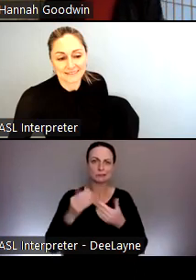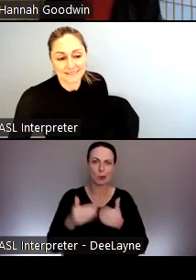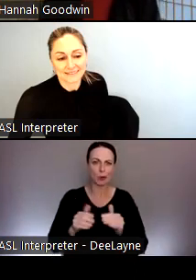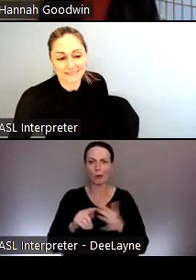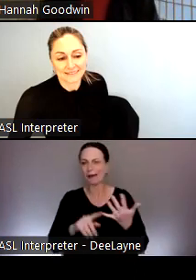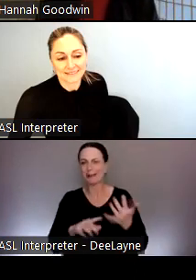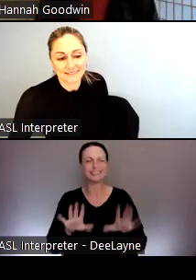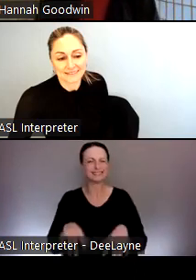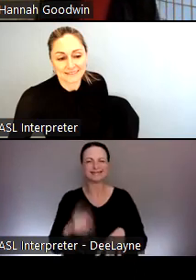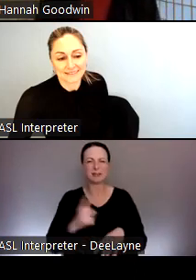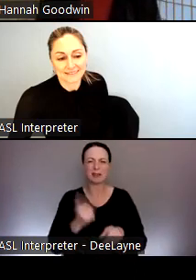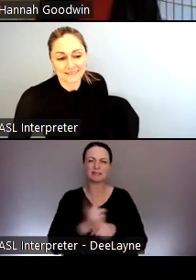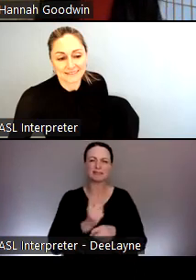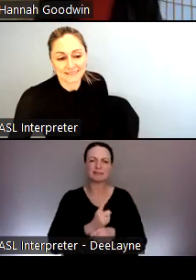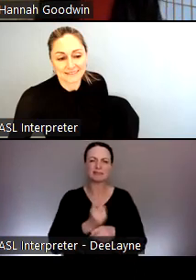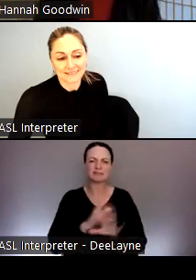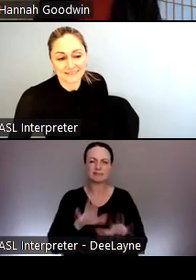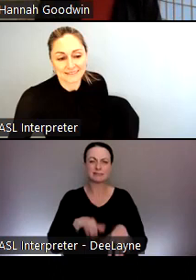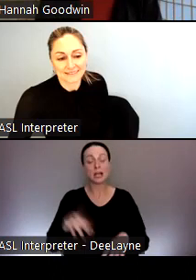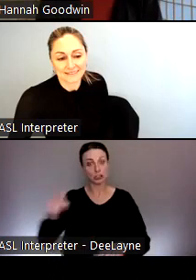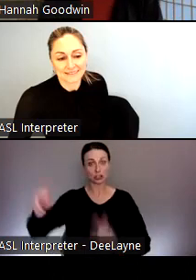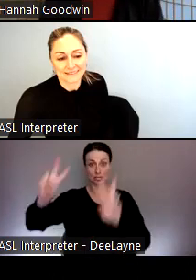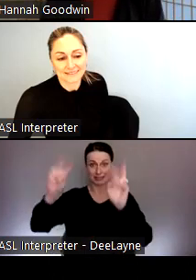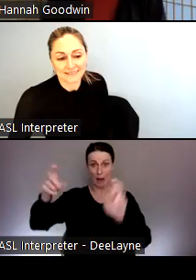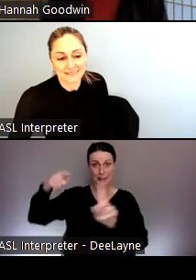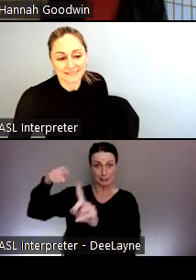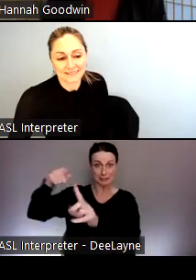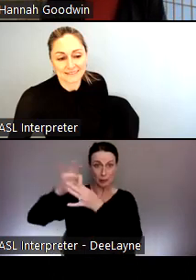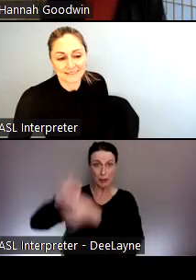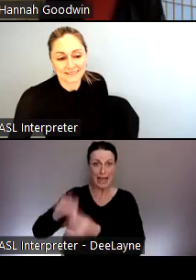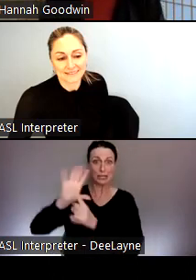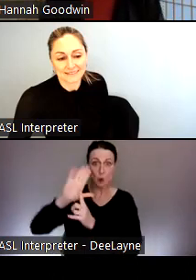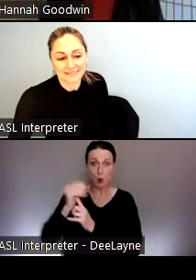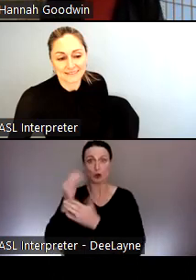It should be on a topic specifically related to cultural arts access,